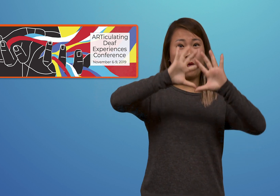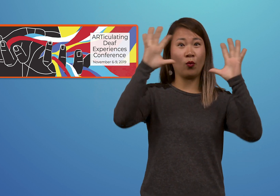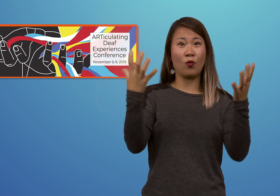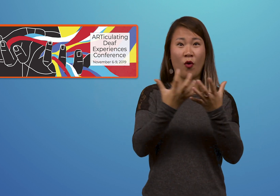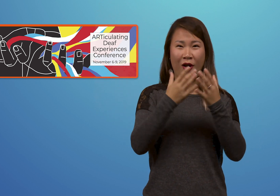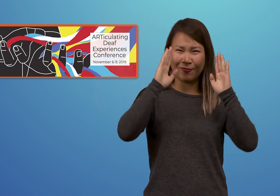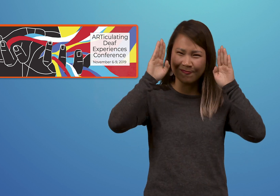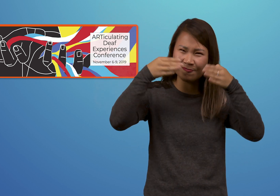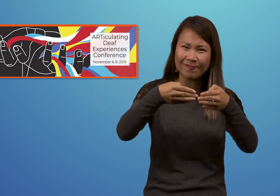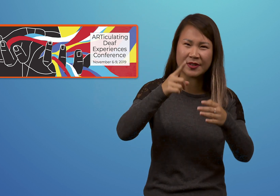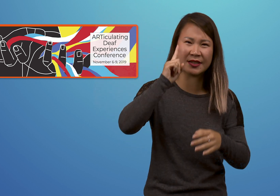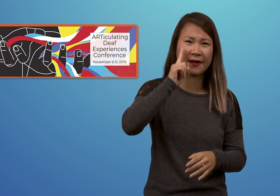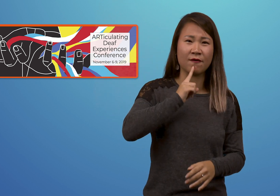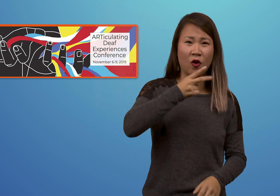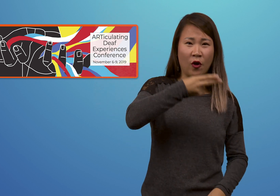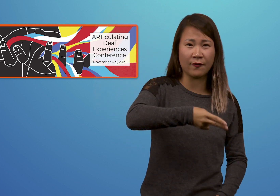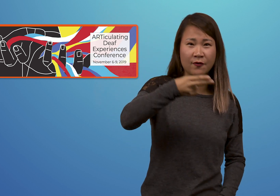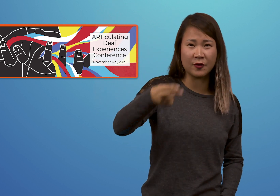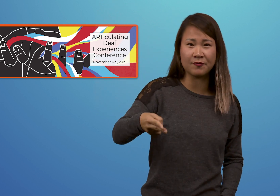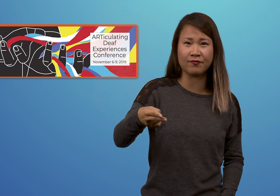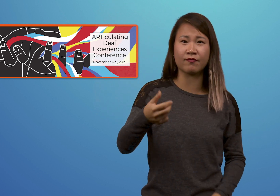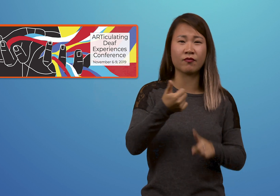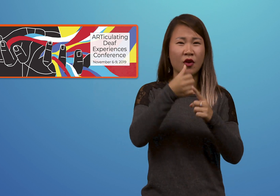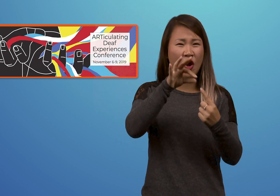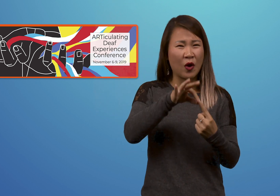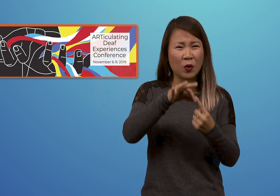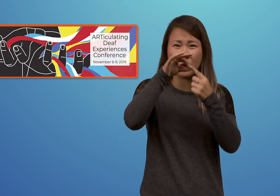all centered around deaf and hard-of-hearing communities around the world!